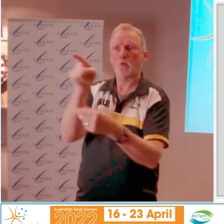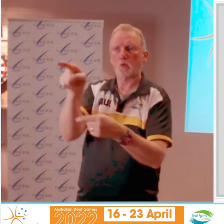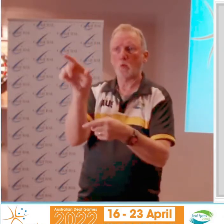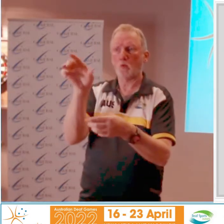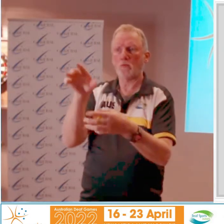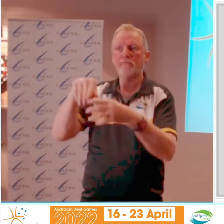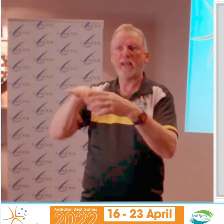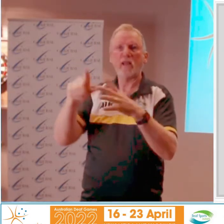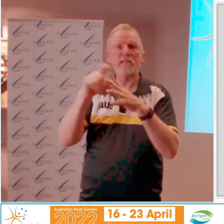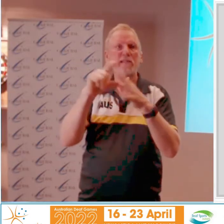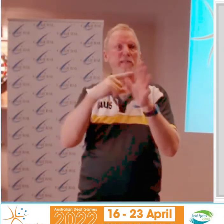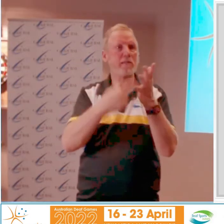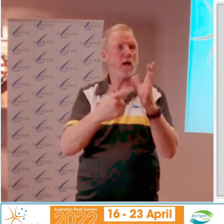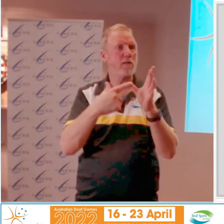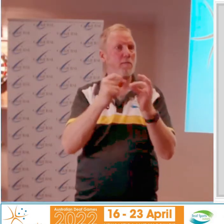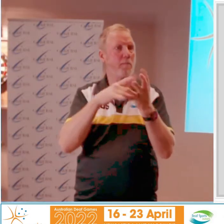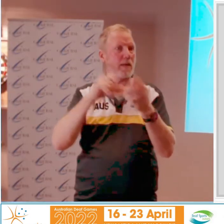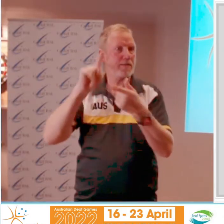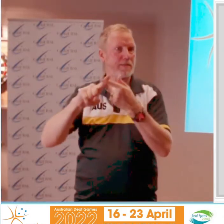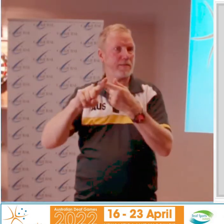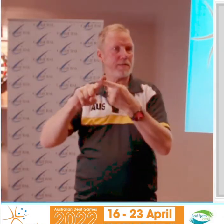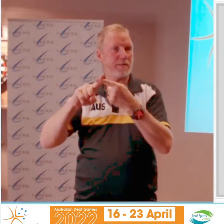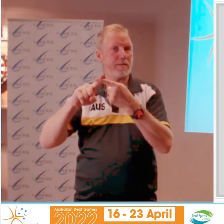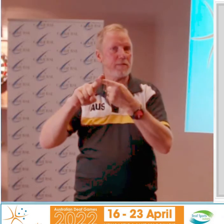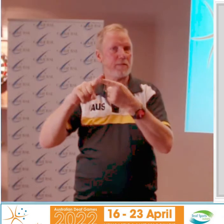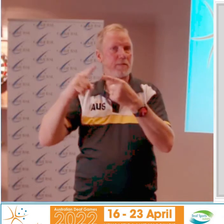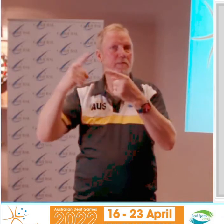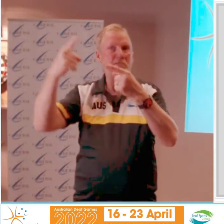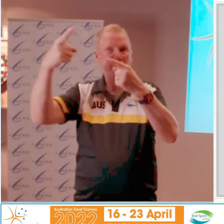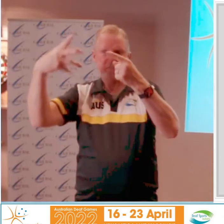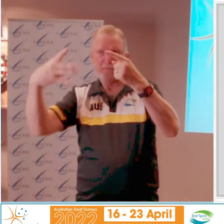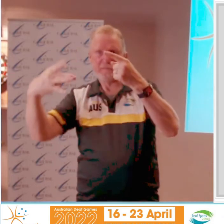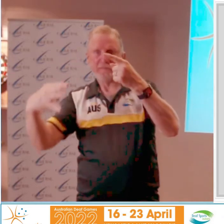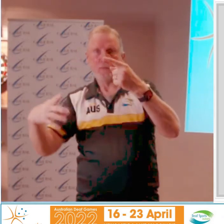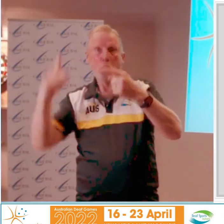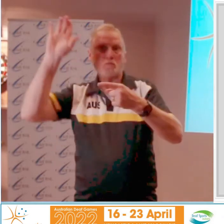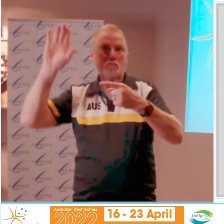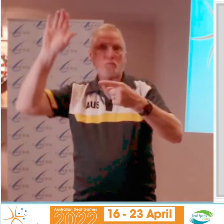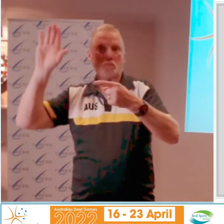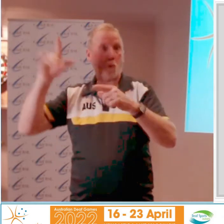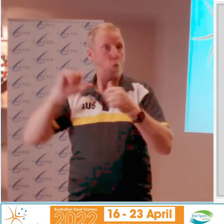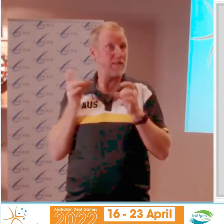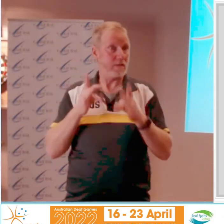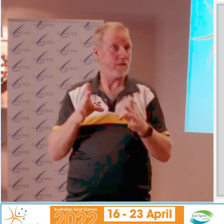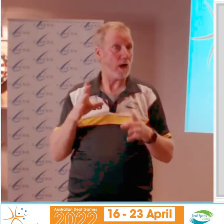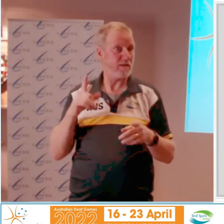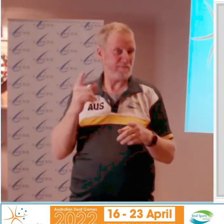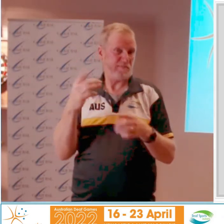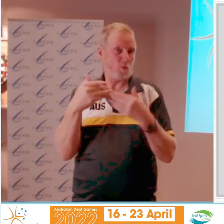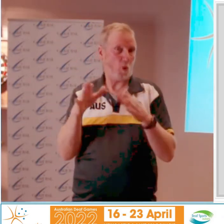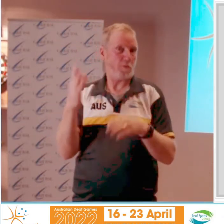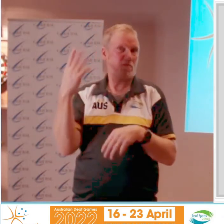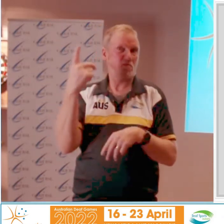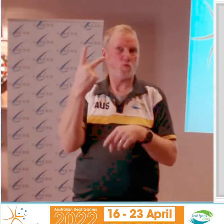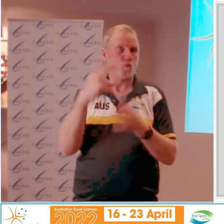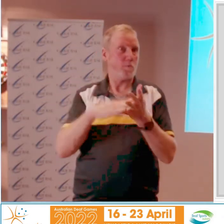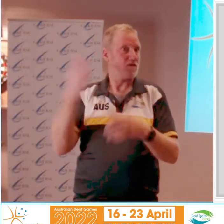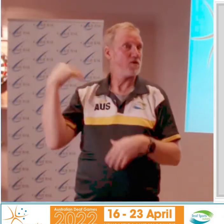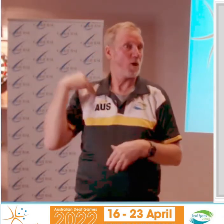in there if you would like to volunteer and that will be linked to our database it's already opened